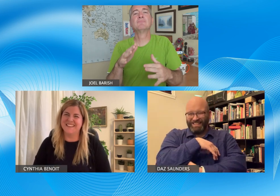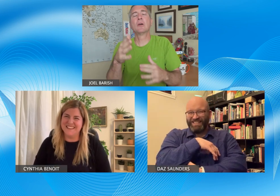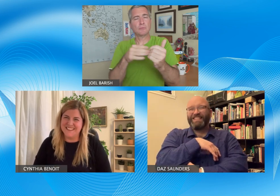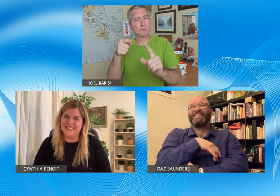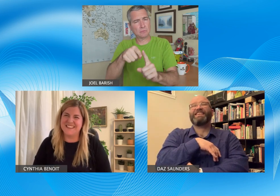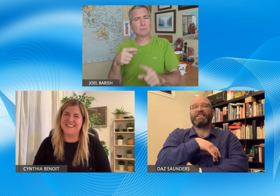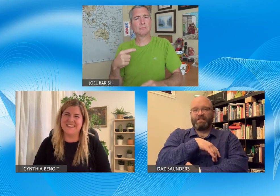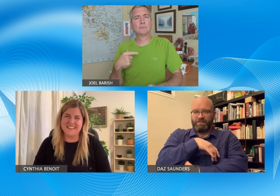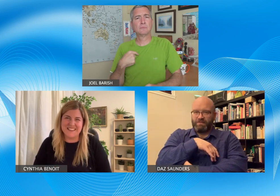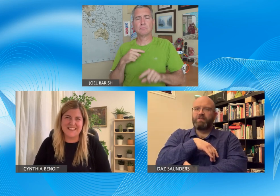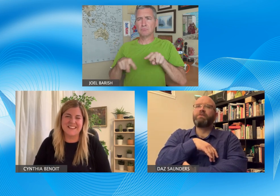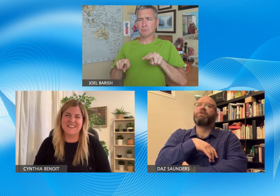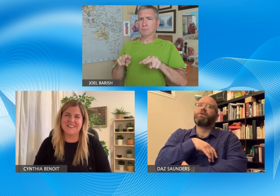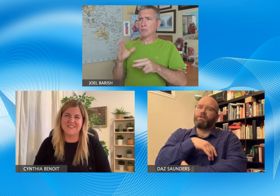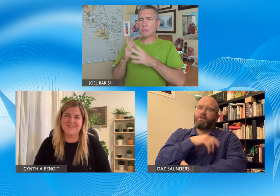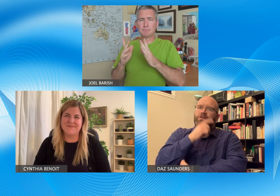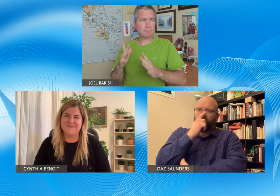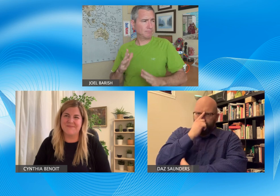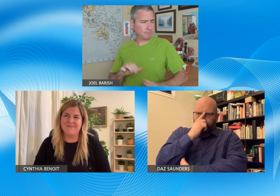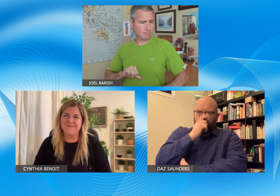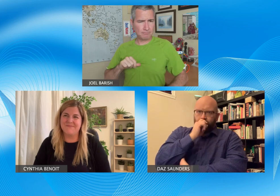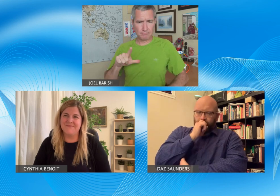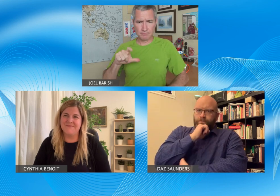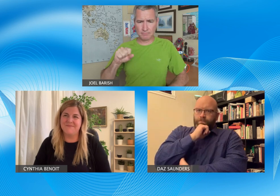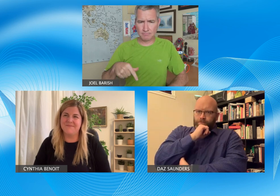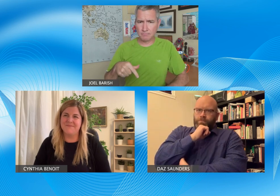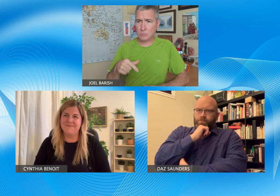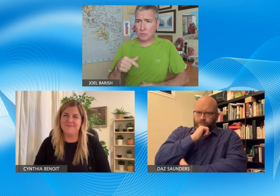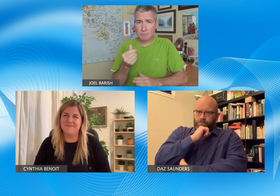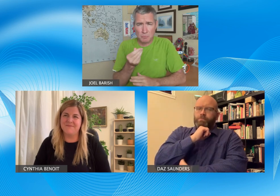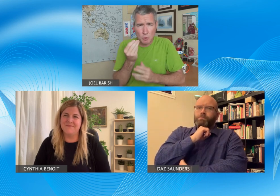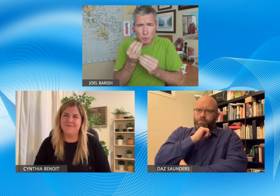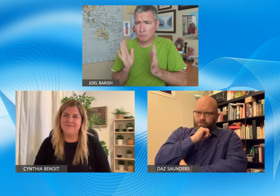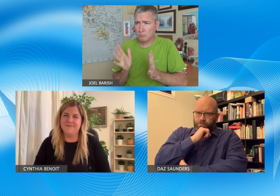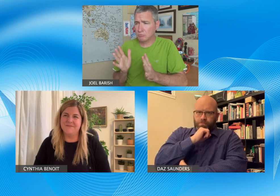Anyways, let’s get back to the point. I met some individuals who had intense LSQ pride